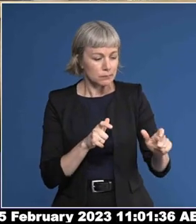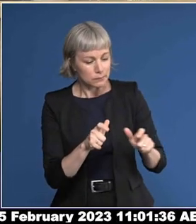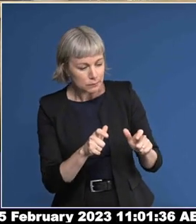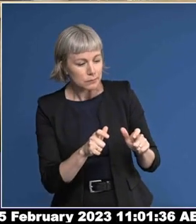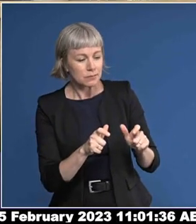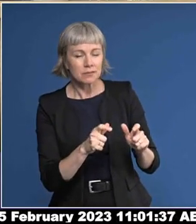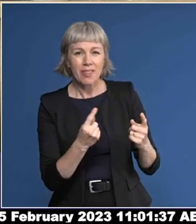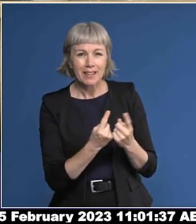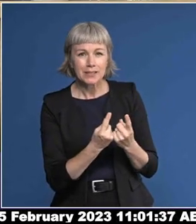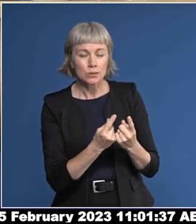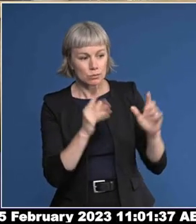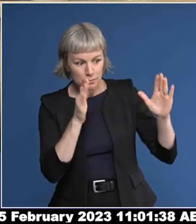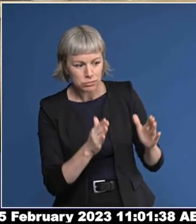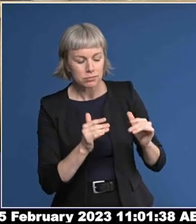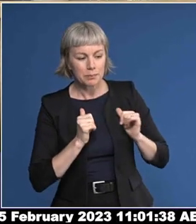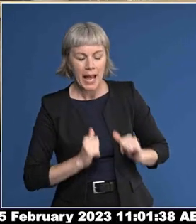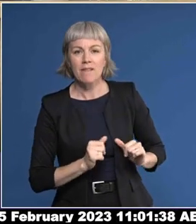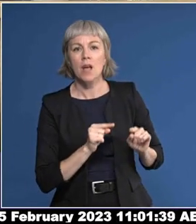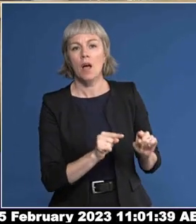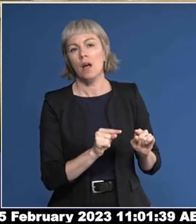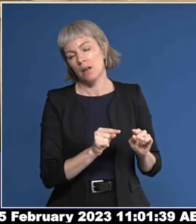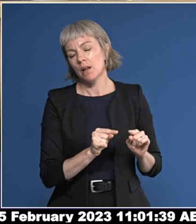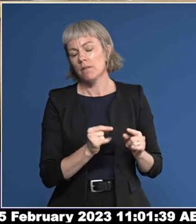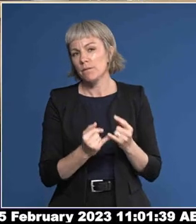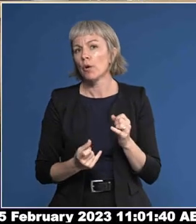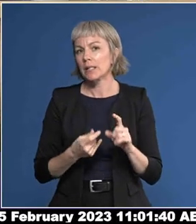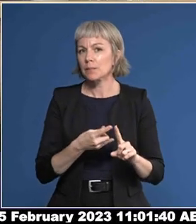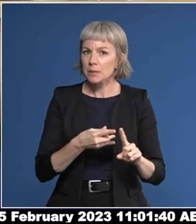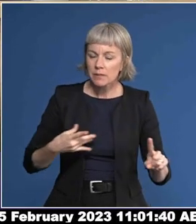Sunnyfield, is there is the general training that might have portability.